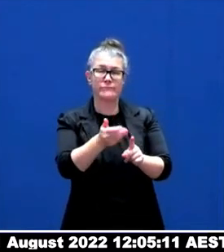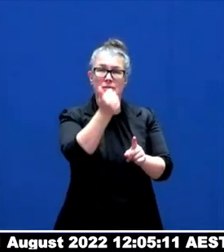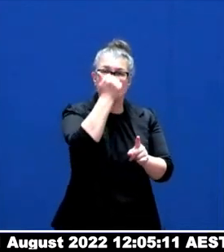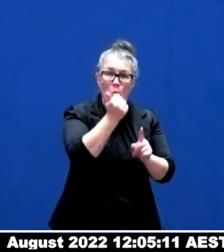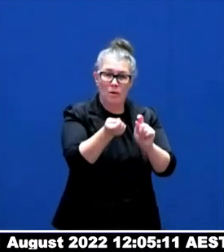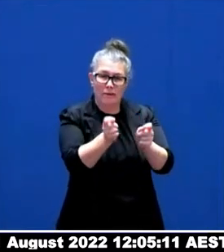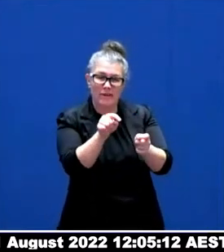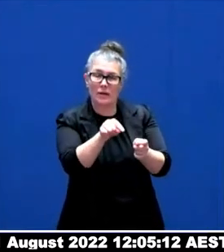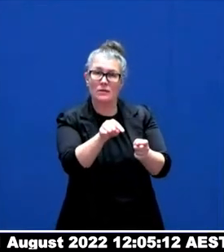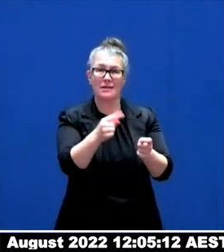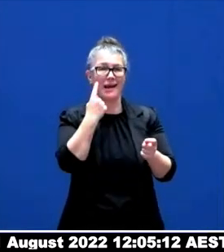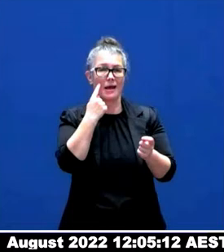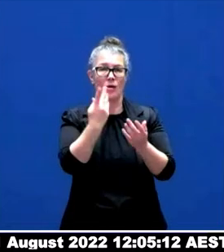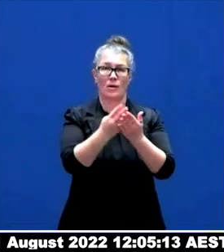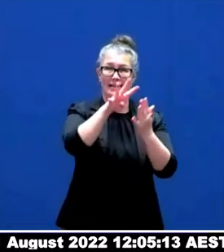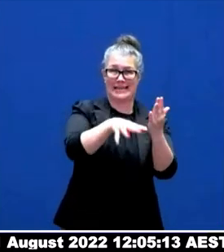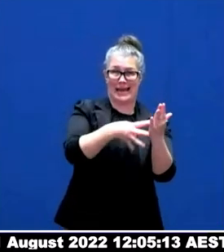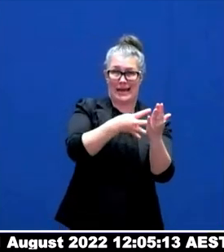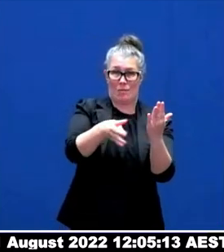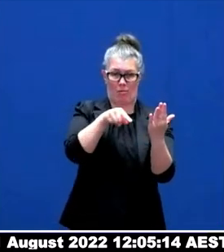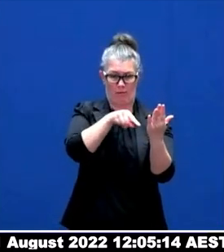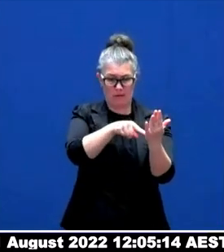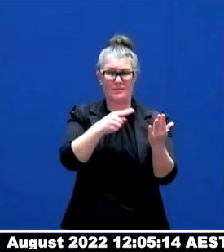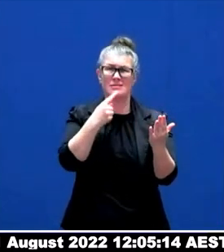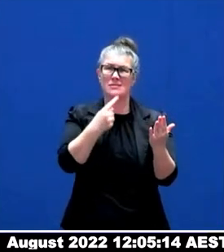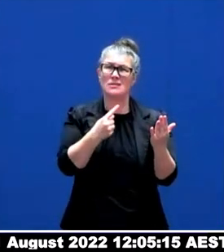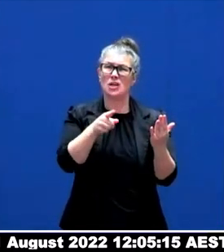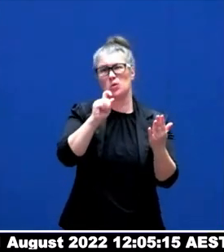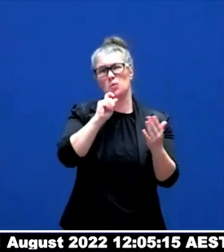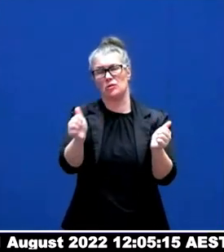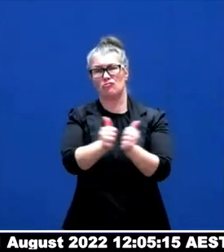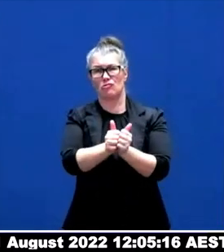examples in the table - you'd agree with me that none of the making of adjustments of